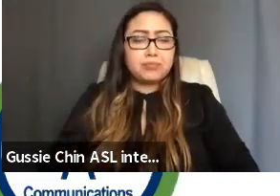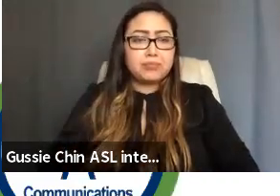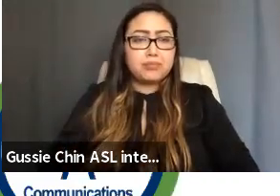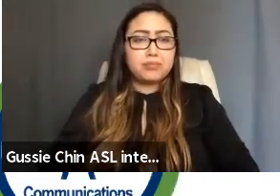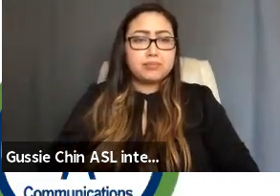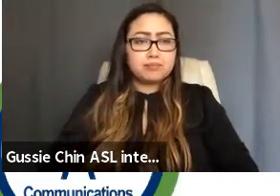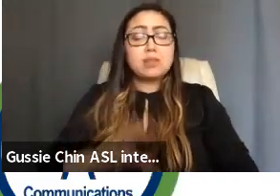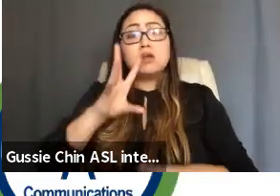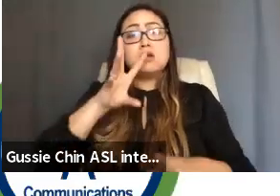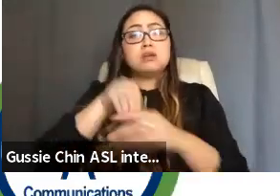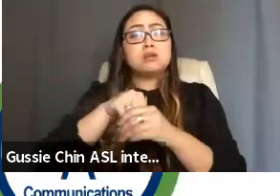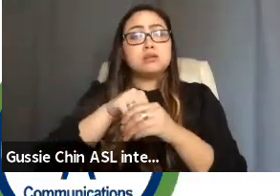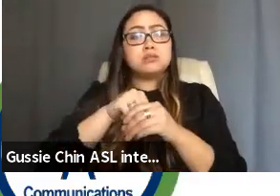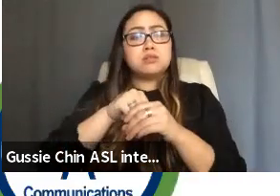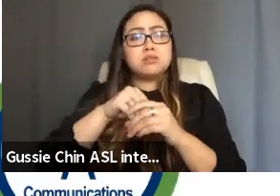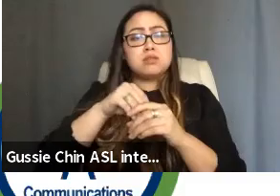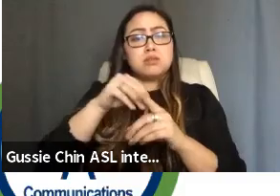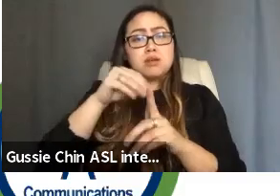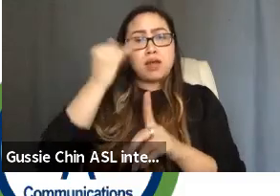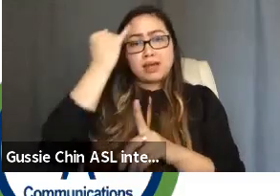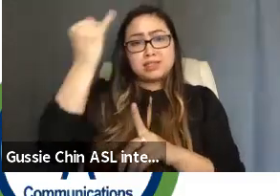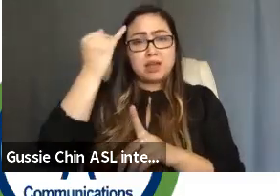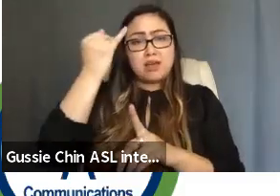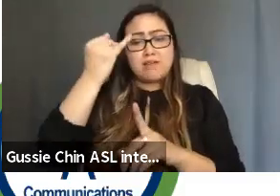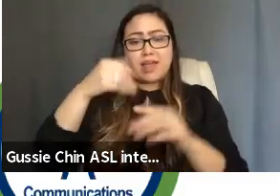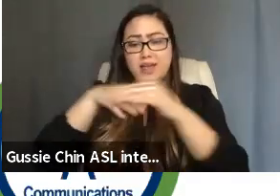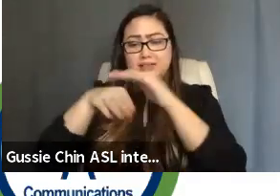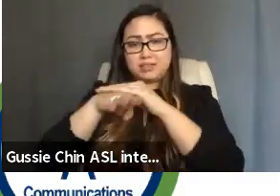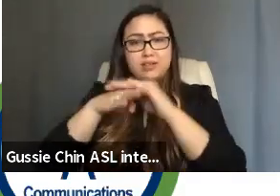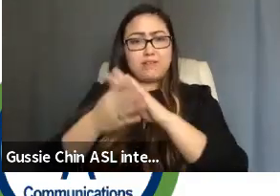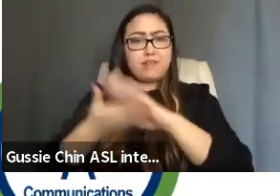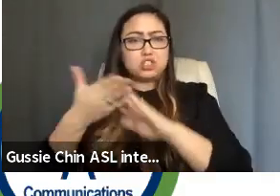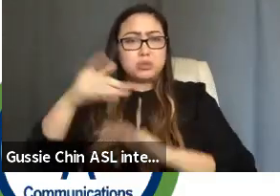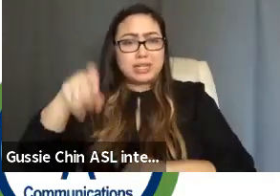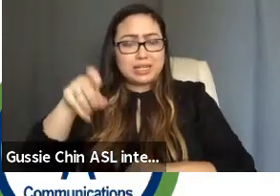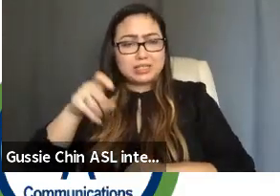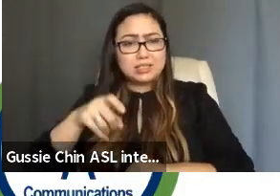Engaging the concept access and functional needs really elevates the need for people centered whole